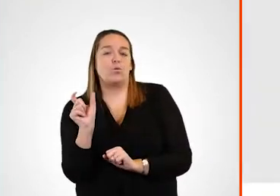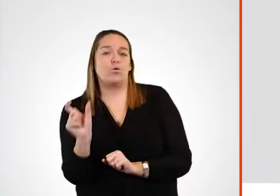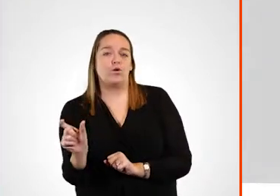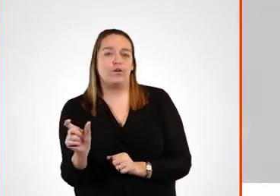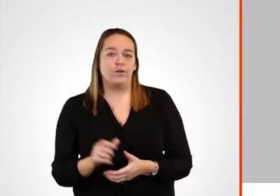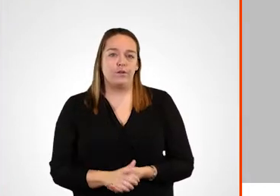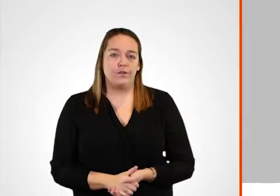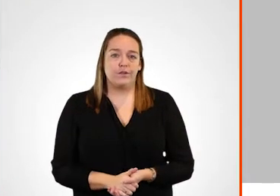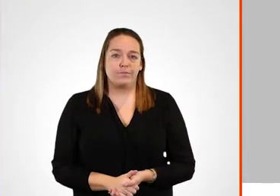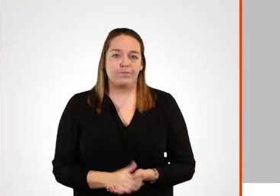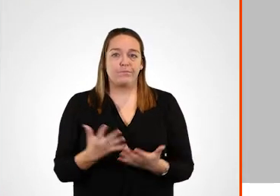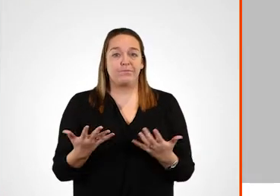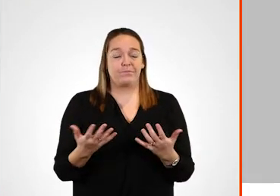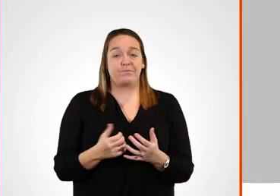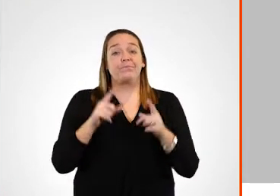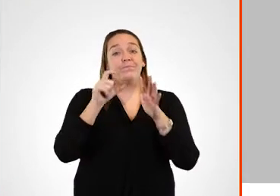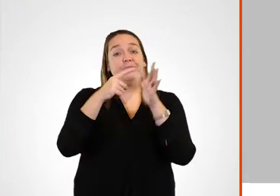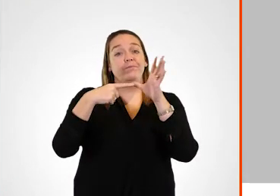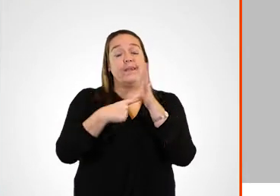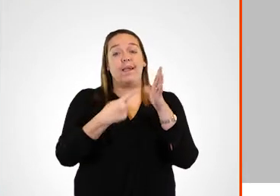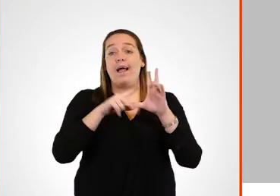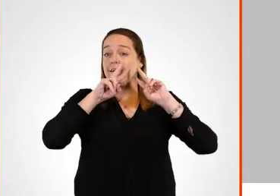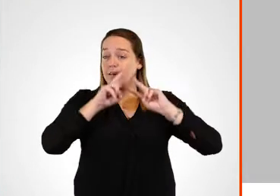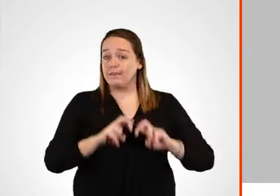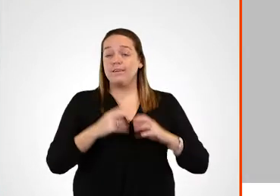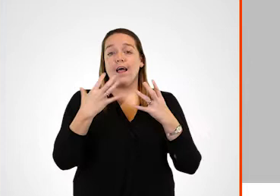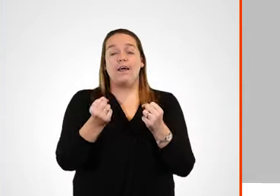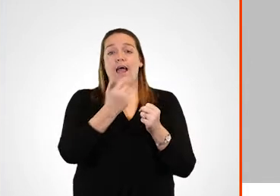So for data analysis we looked at the percent correct